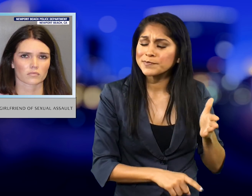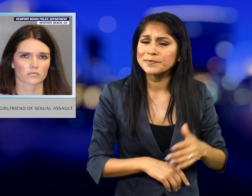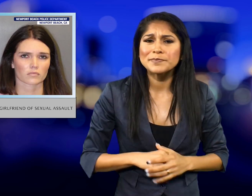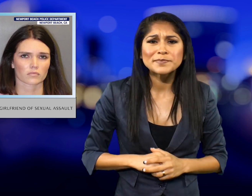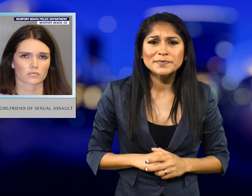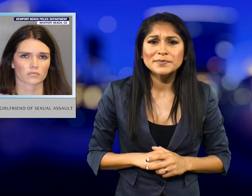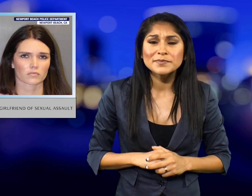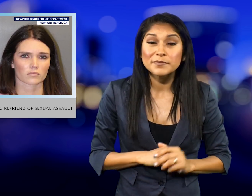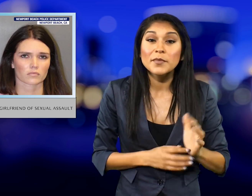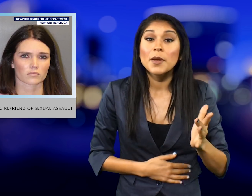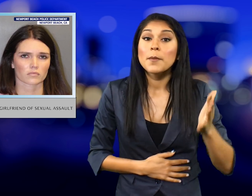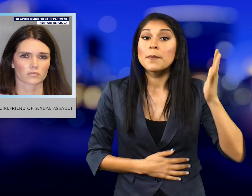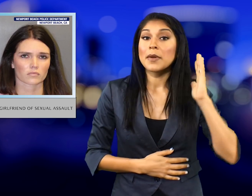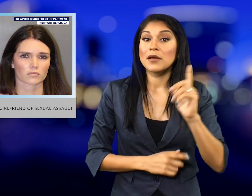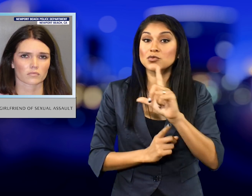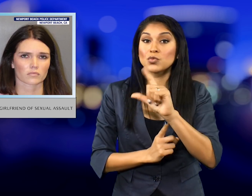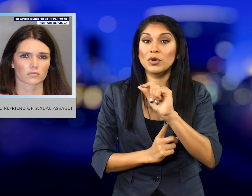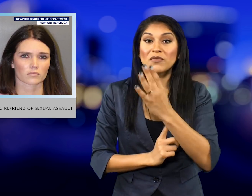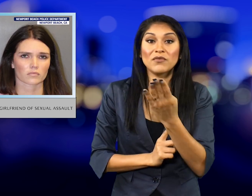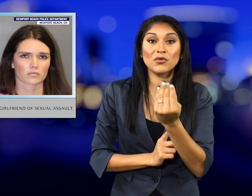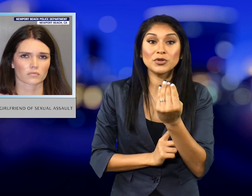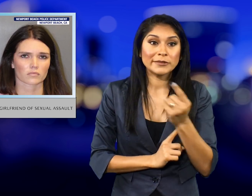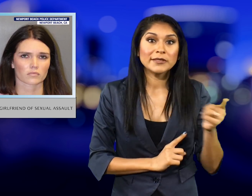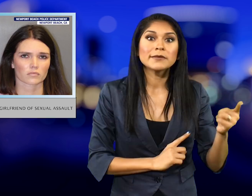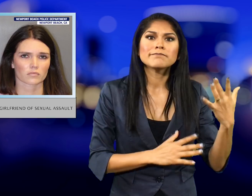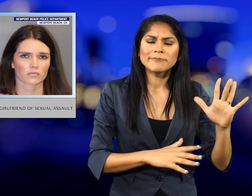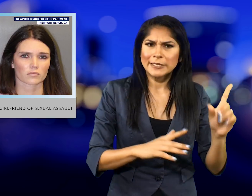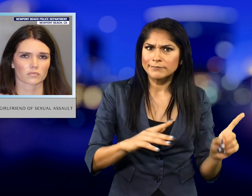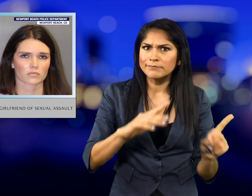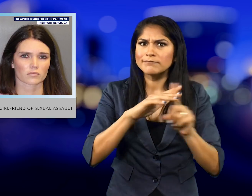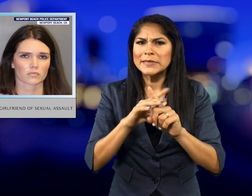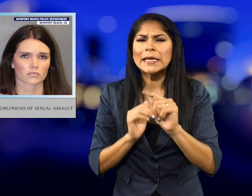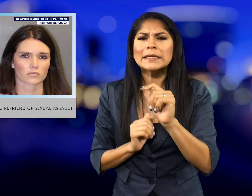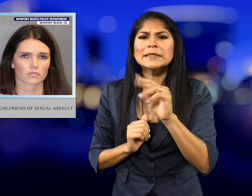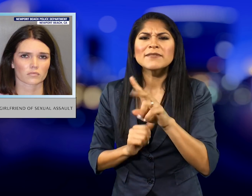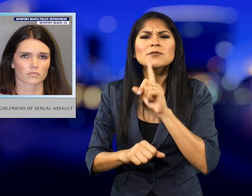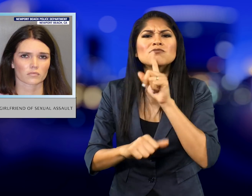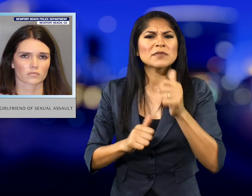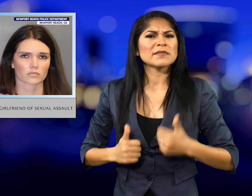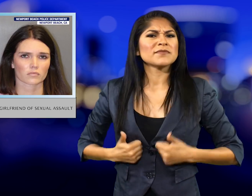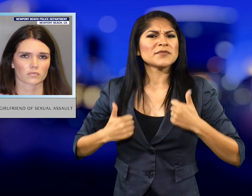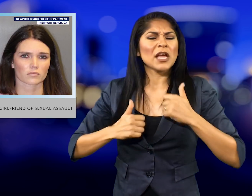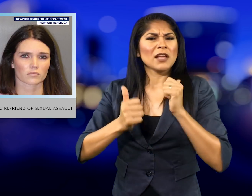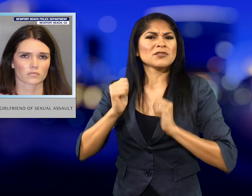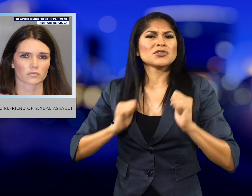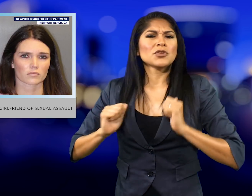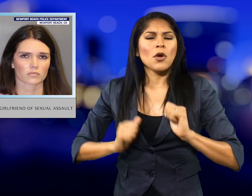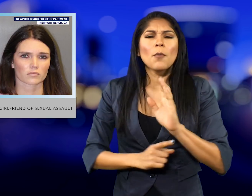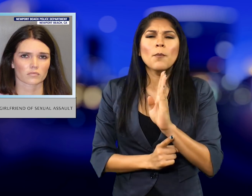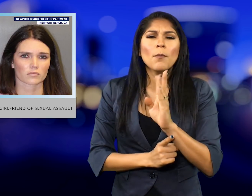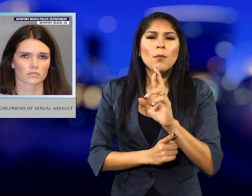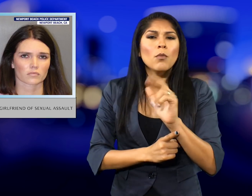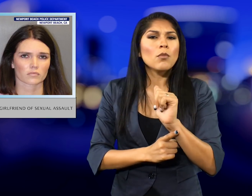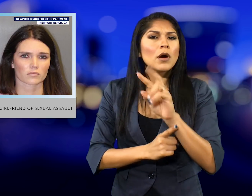Robicheaux once appeared on the Bravo TV reality show